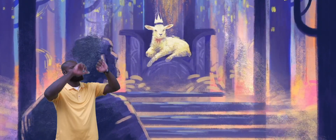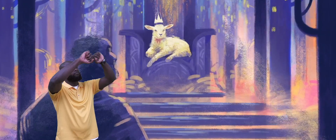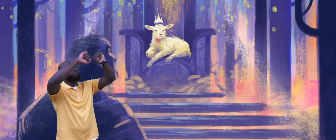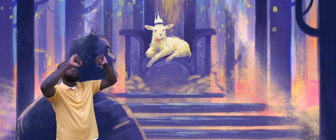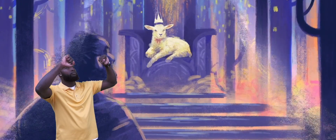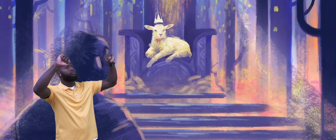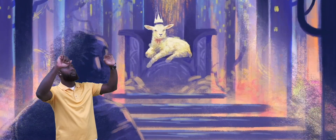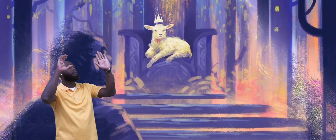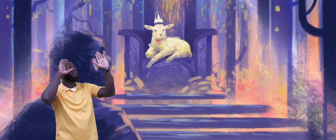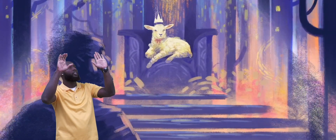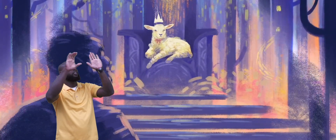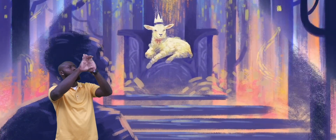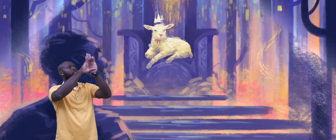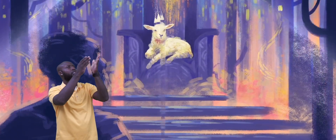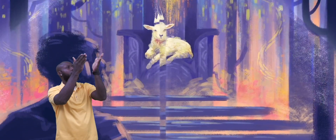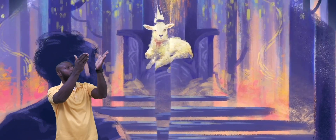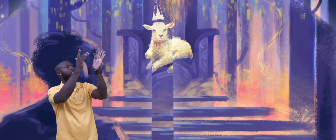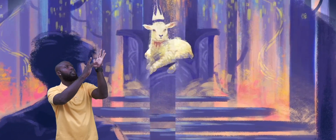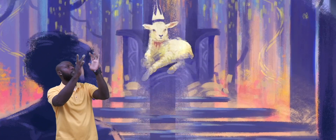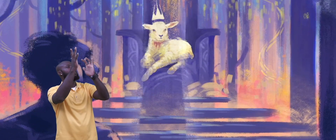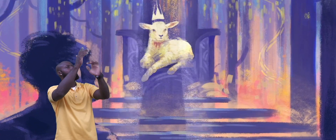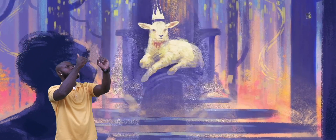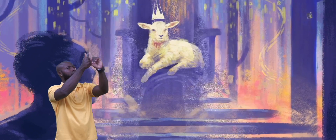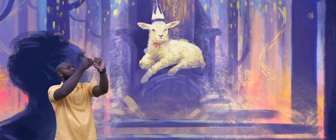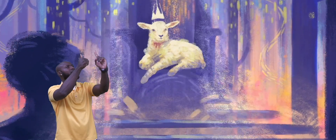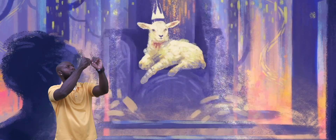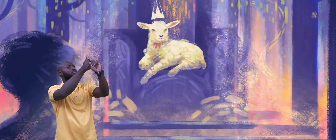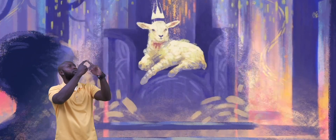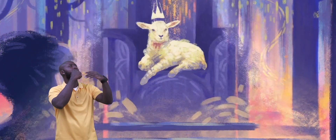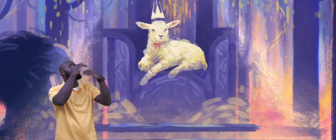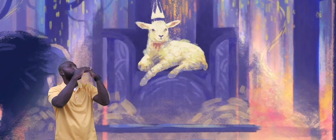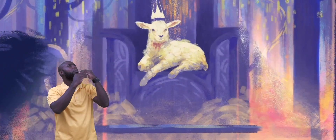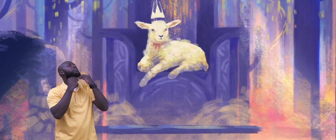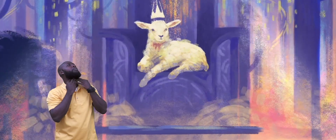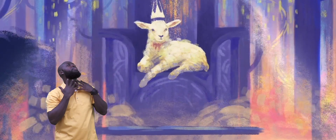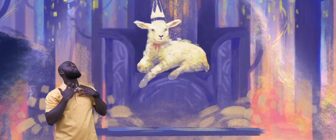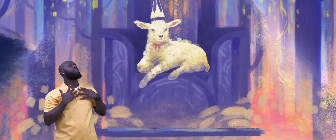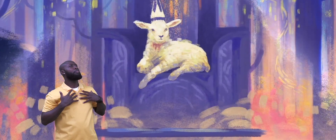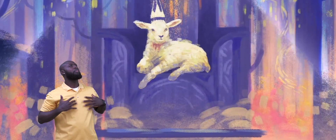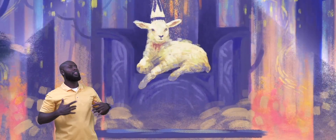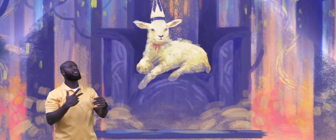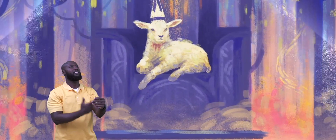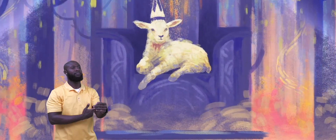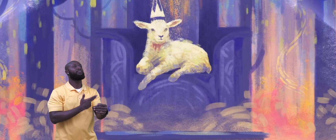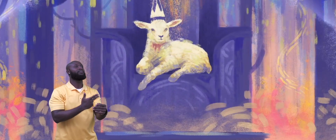Jon: But Jesus is depicted as a bloody lamb.